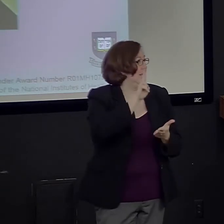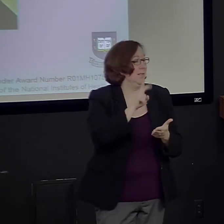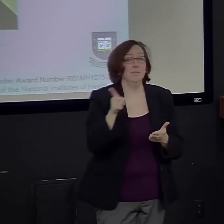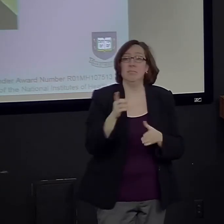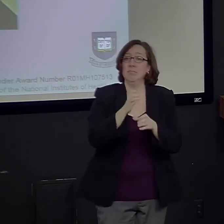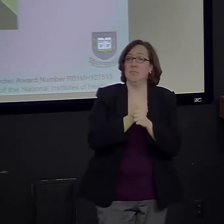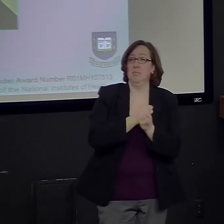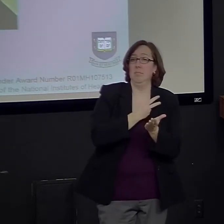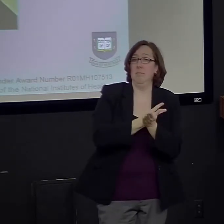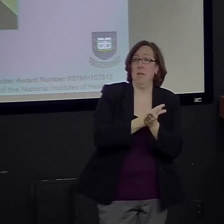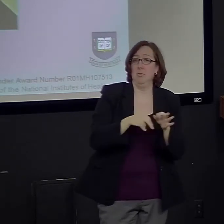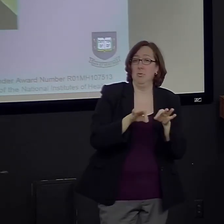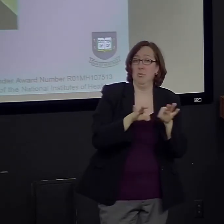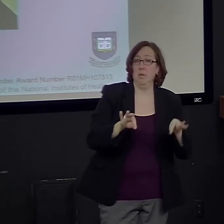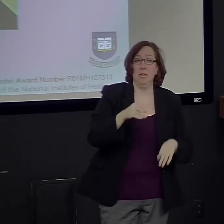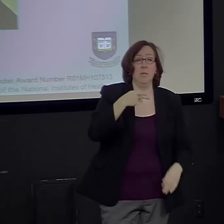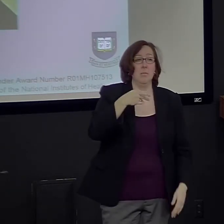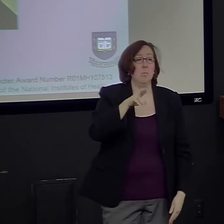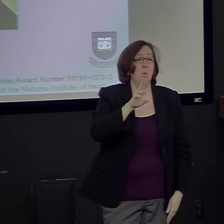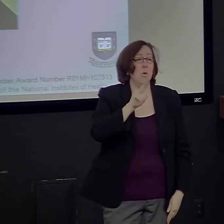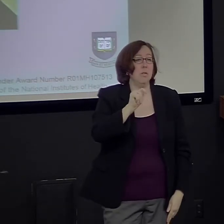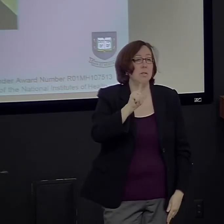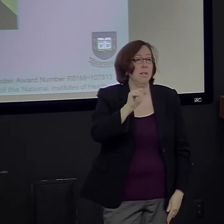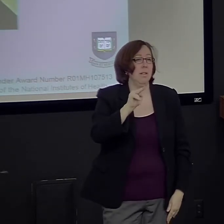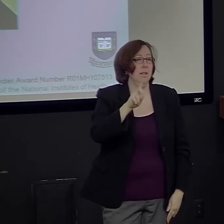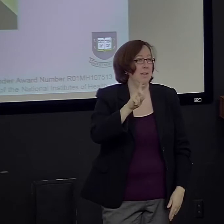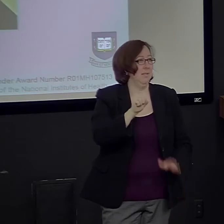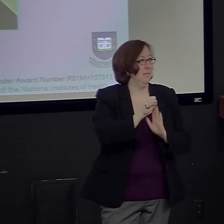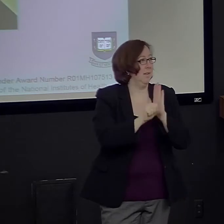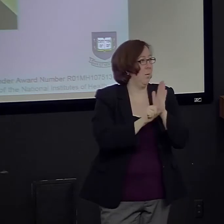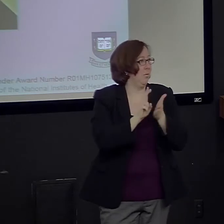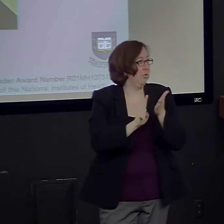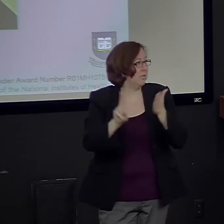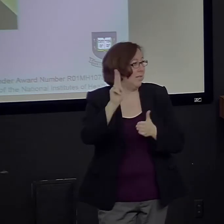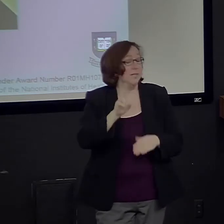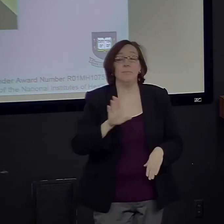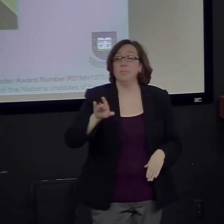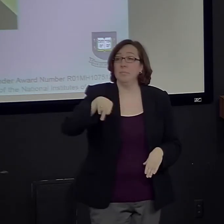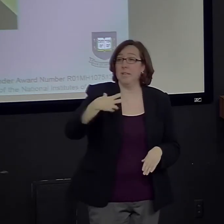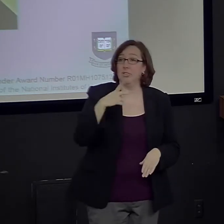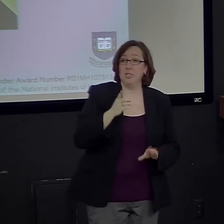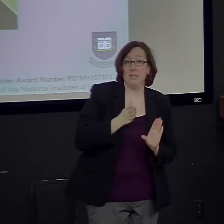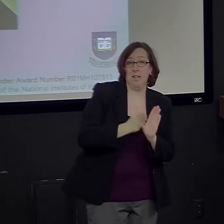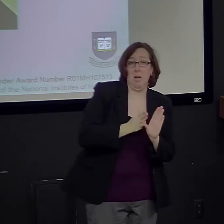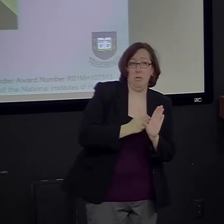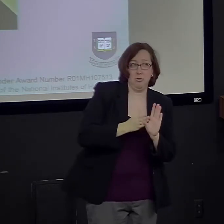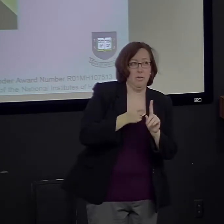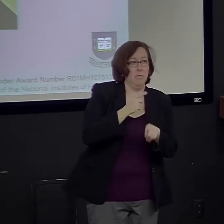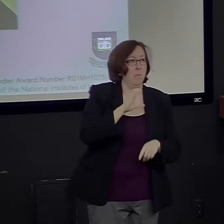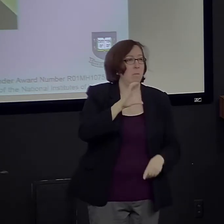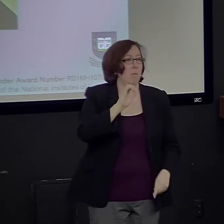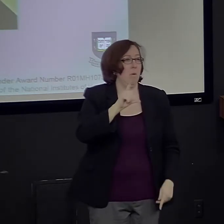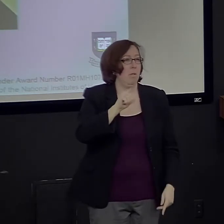from Portland State University and her PhD in psychology from Columbia University.